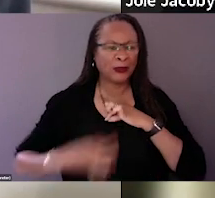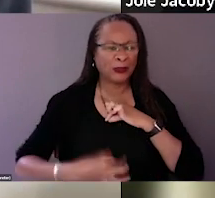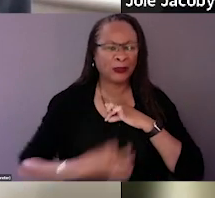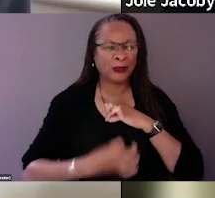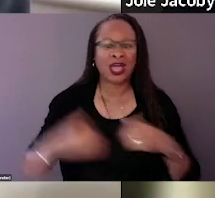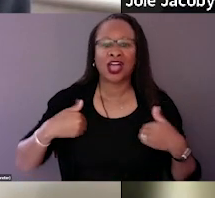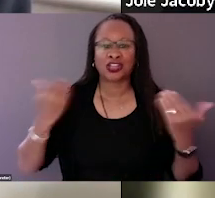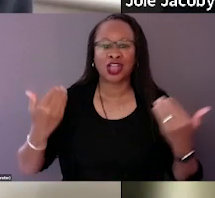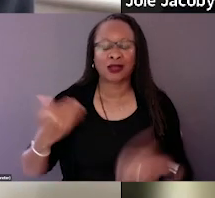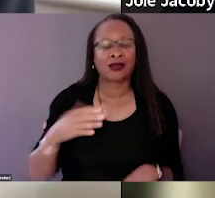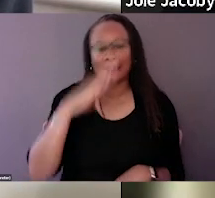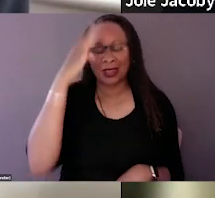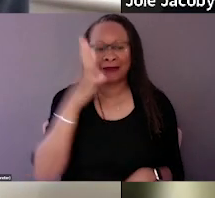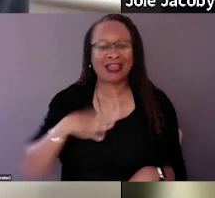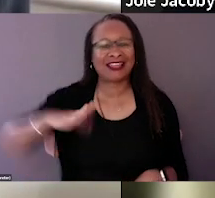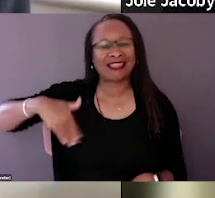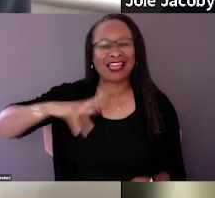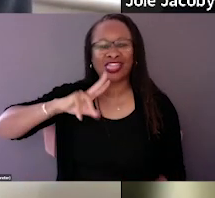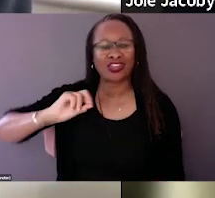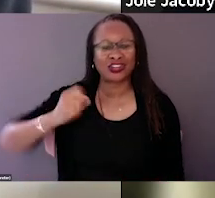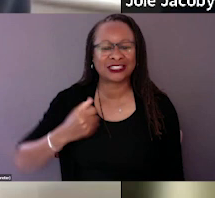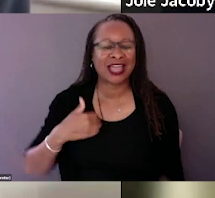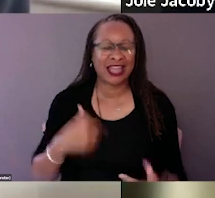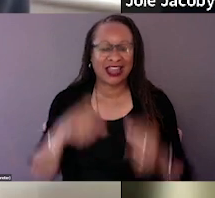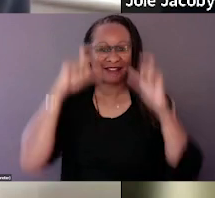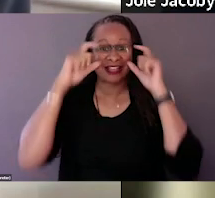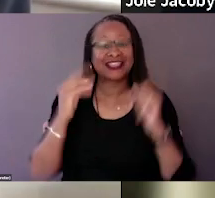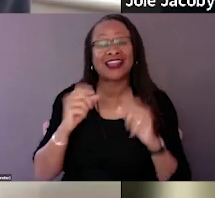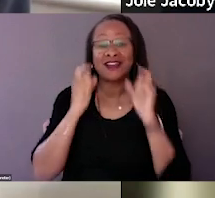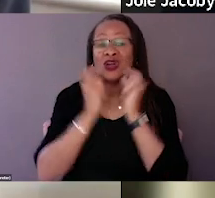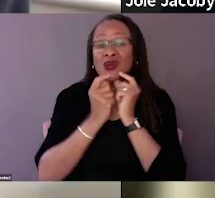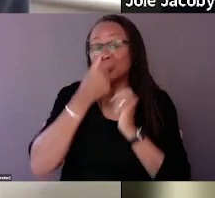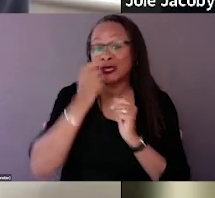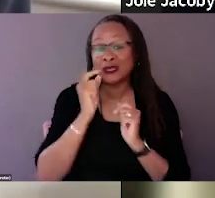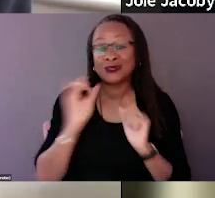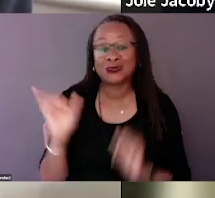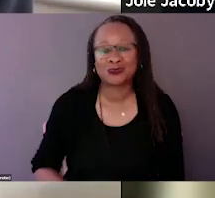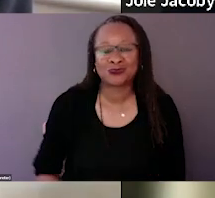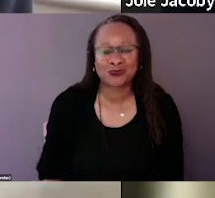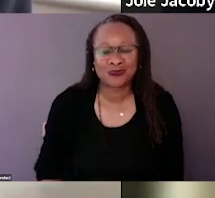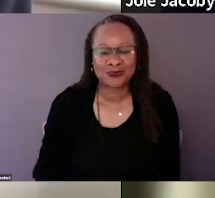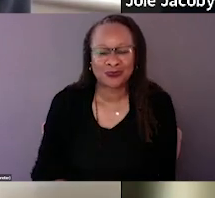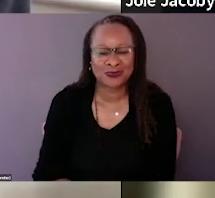and I have on gold rim glasses, and I have a goatee. I'm excited to be here.